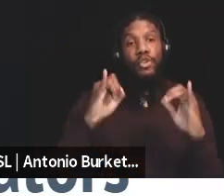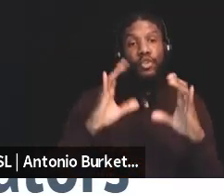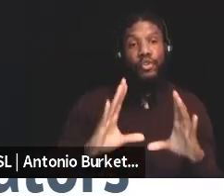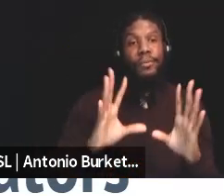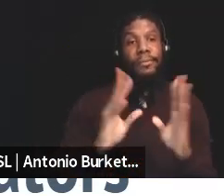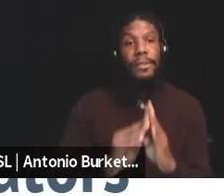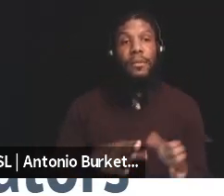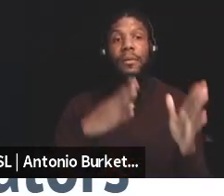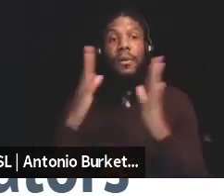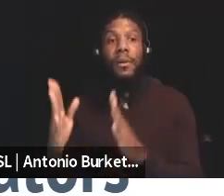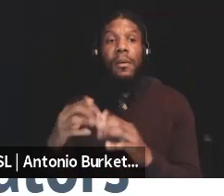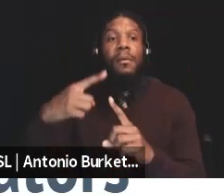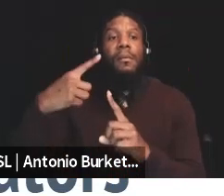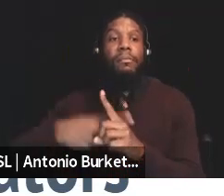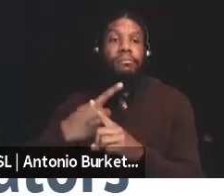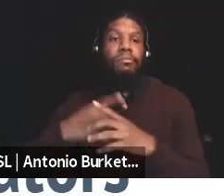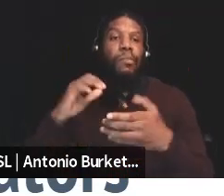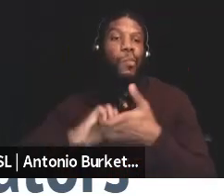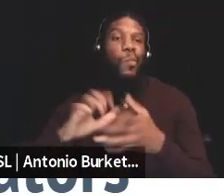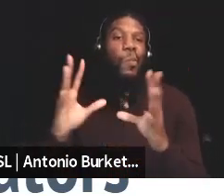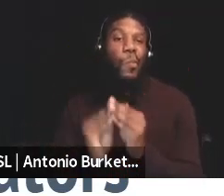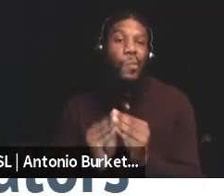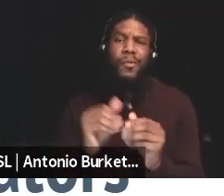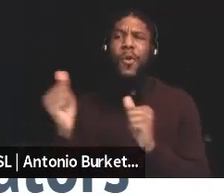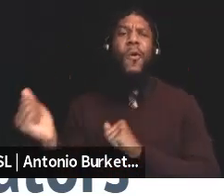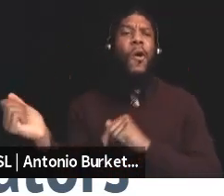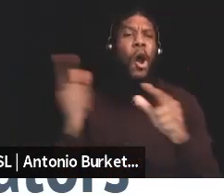These meetings are an opportunity for us all to come together, discuss updates or ideas,